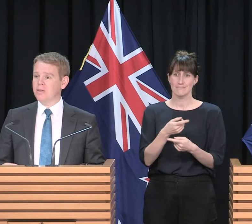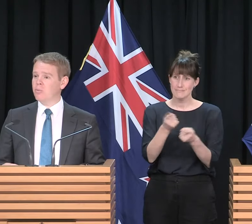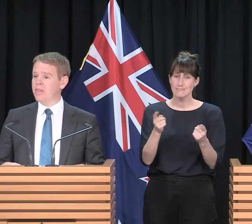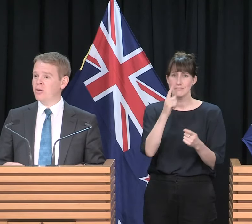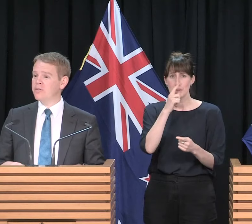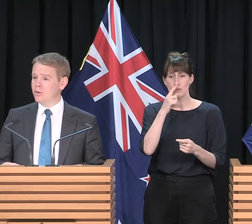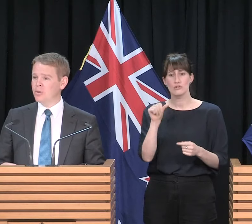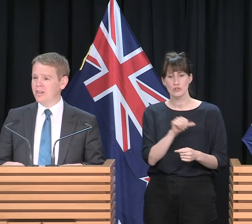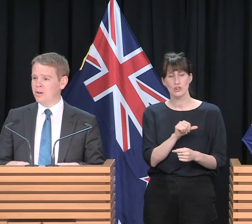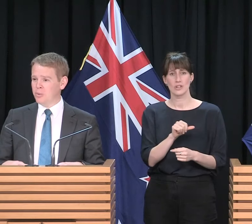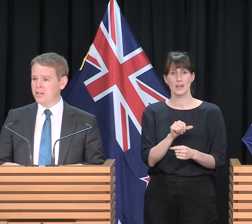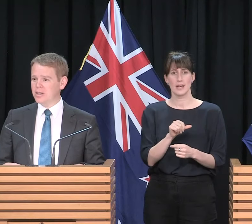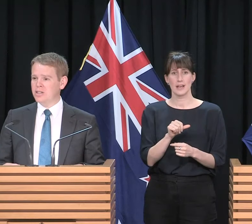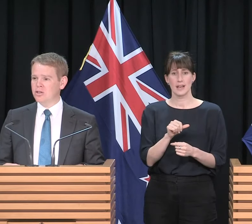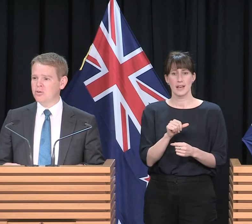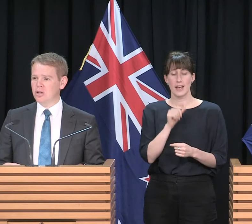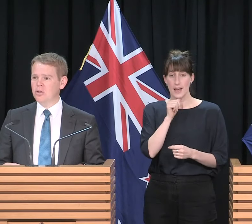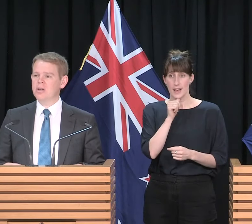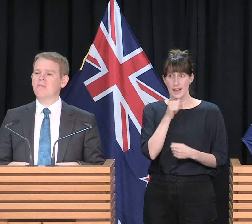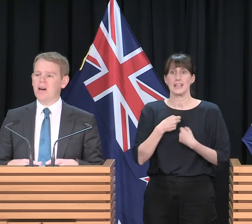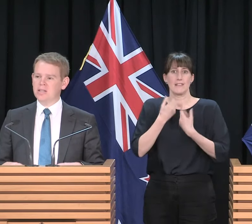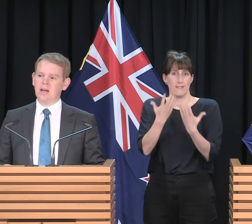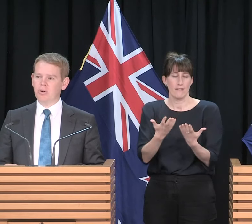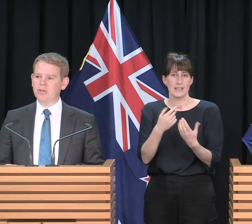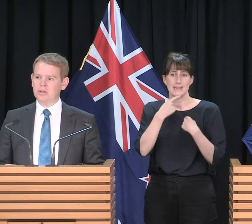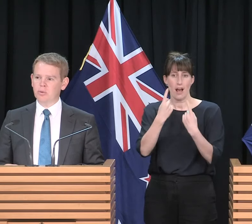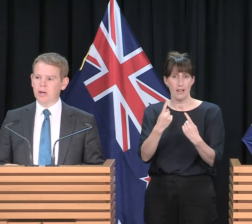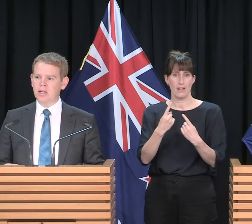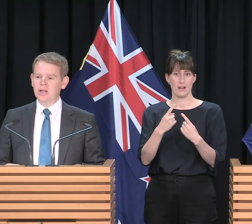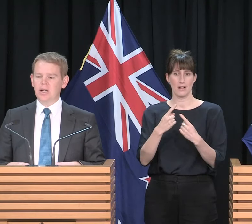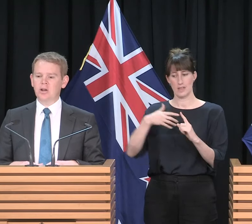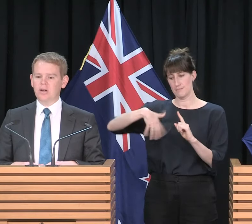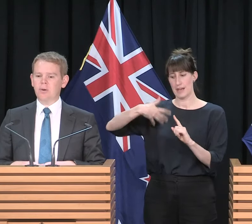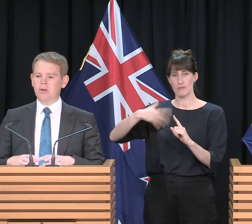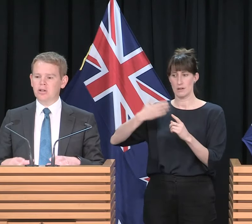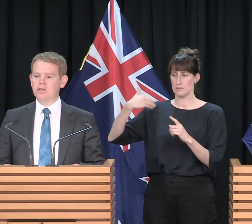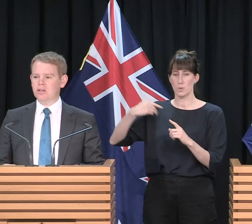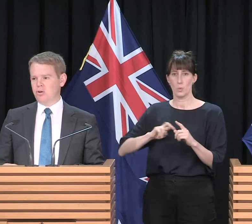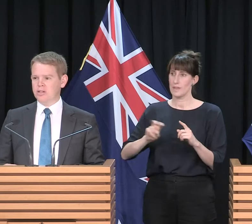trial in Rotorua and that could potentially involve 250 to 300 people and that will I